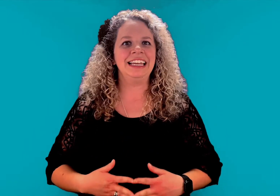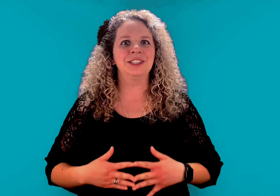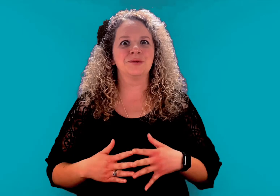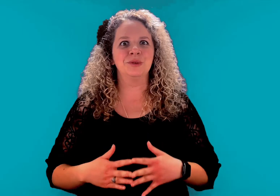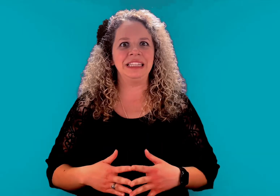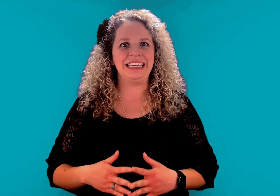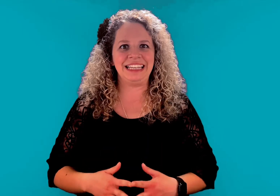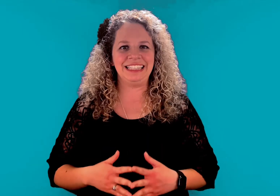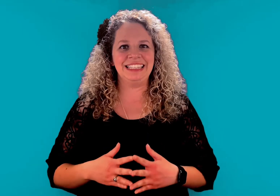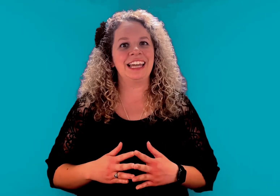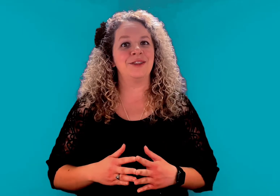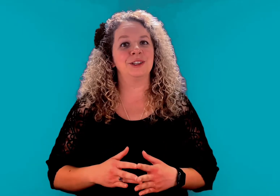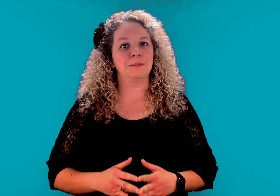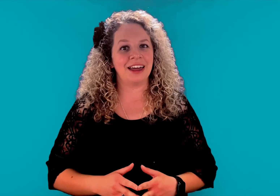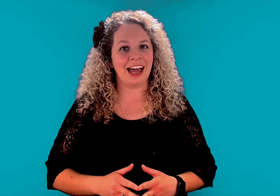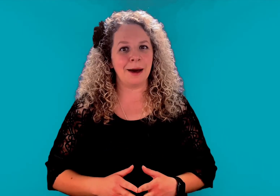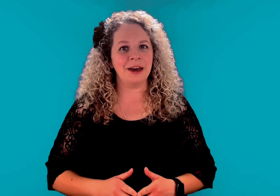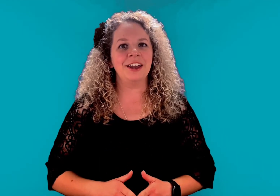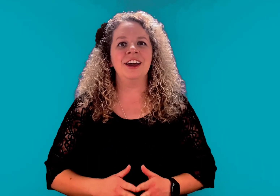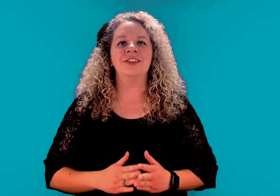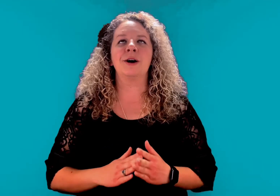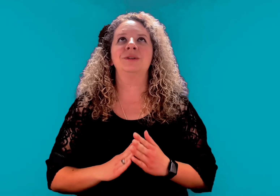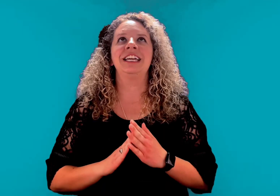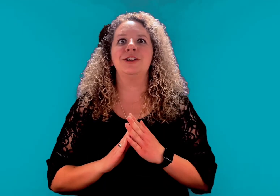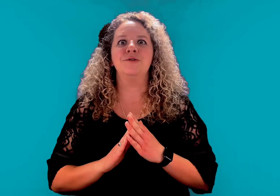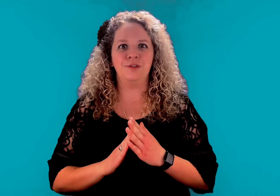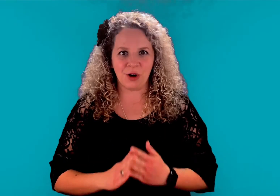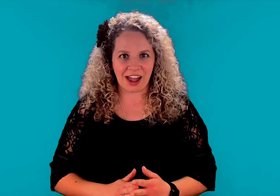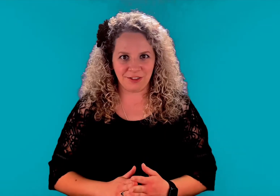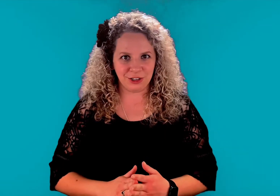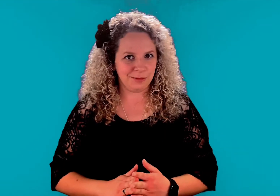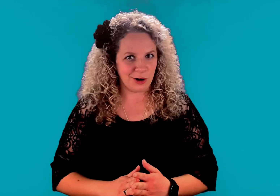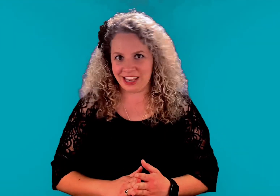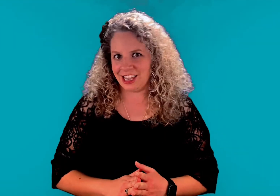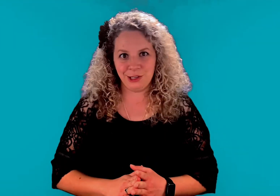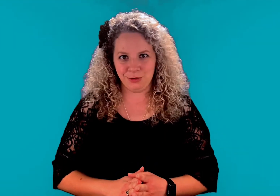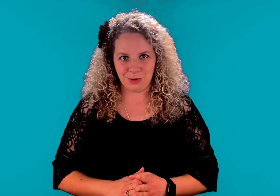it's really easy to get in this bad habit that will take you forever to break and you don't want